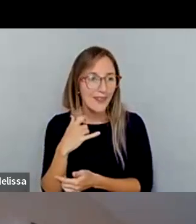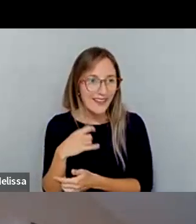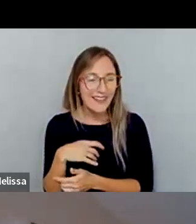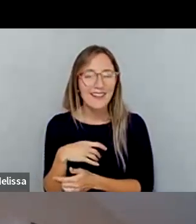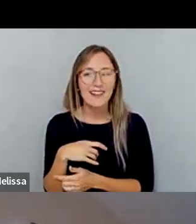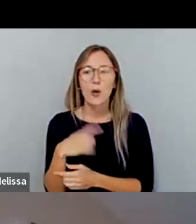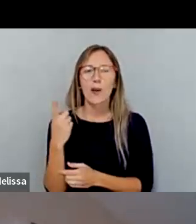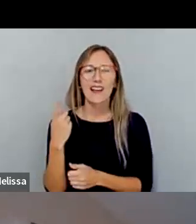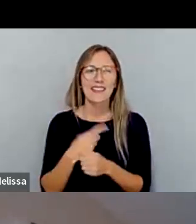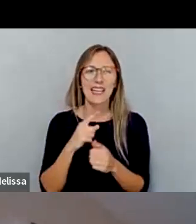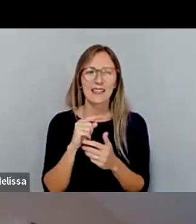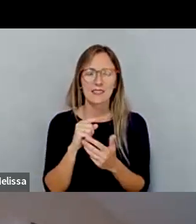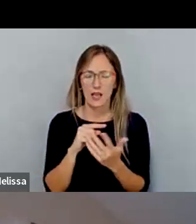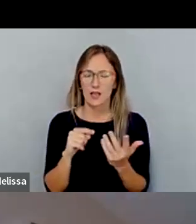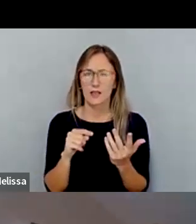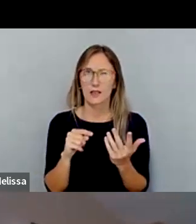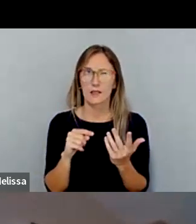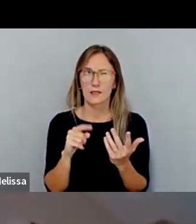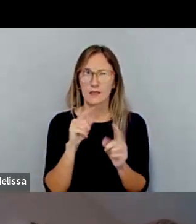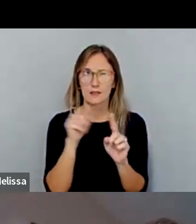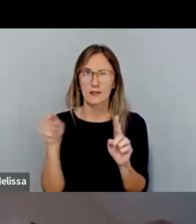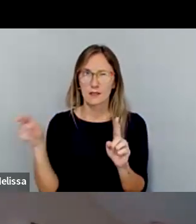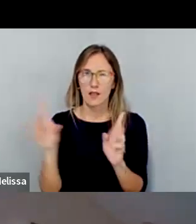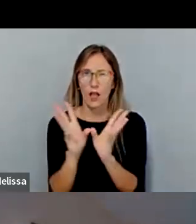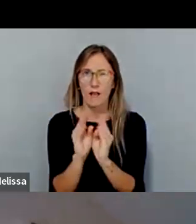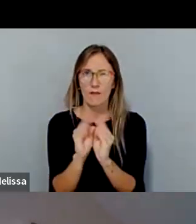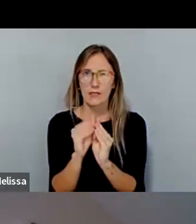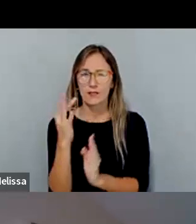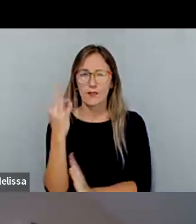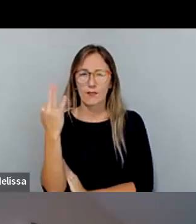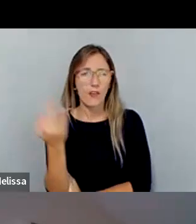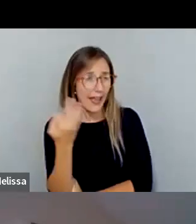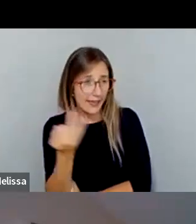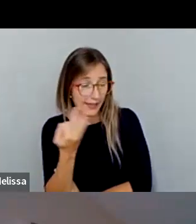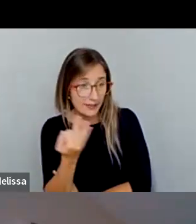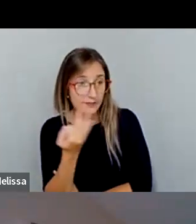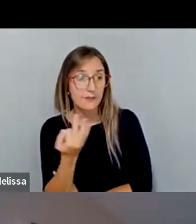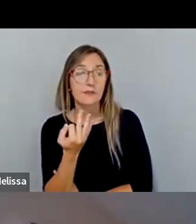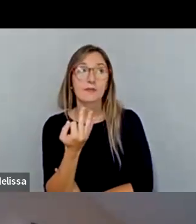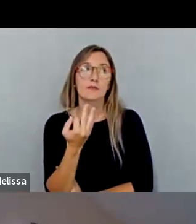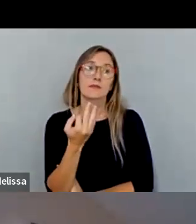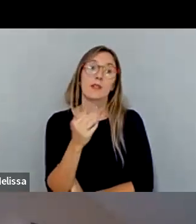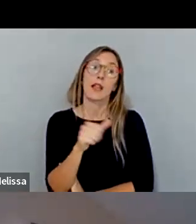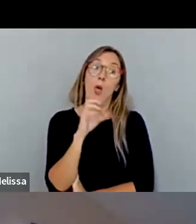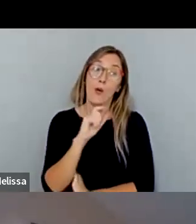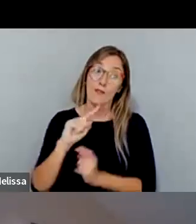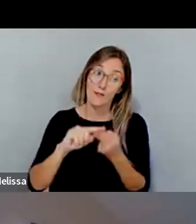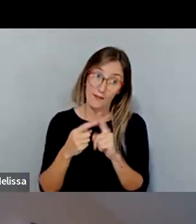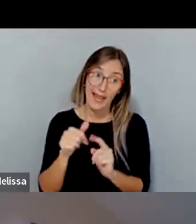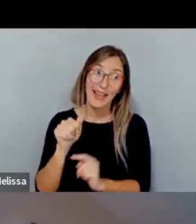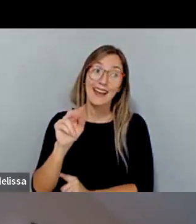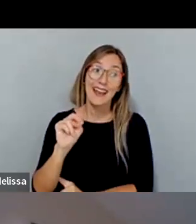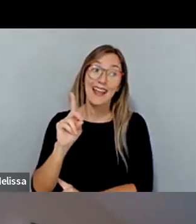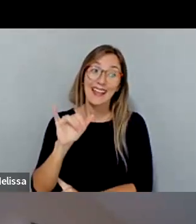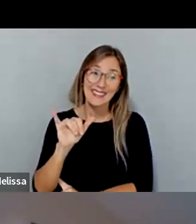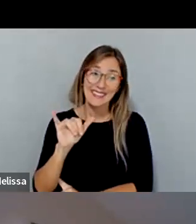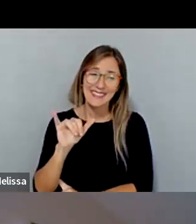I also went to throw out there -- you all will get to join us